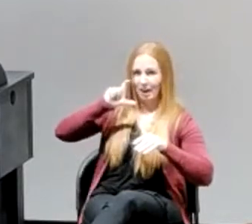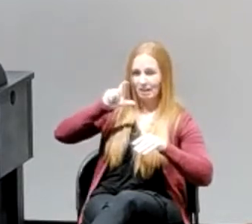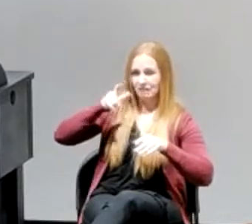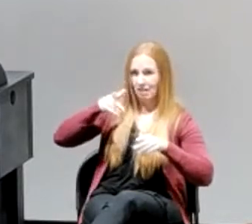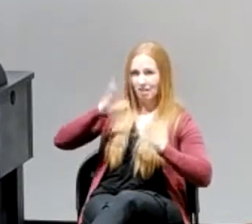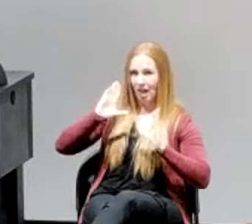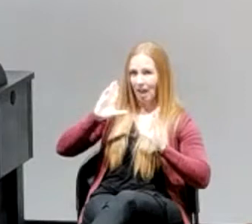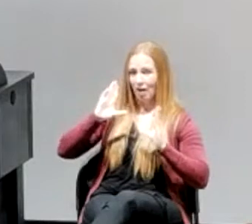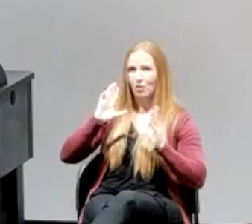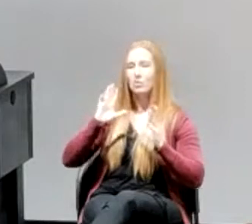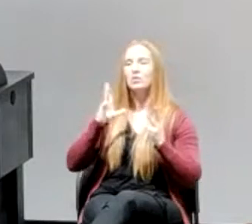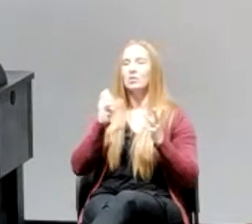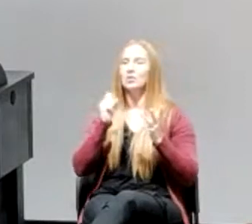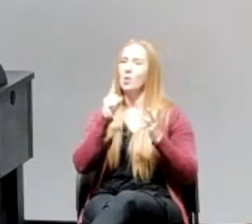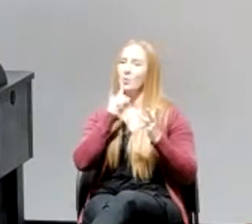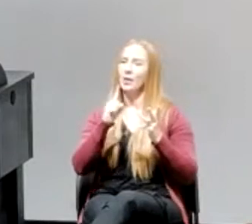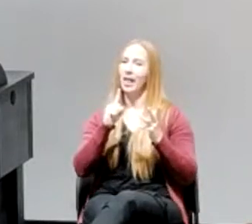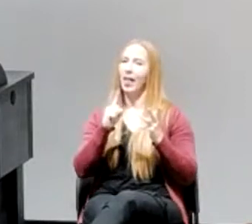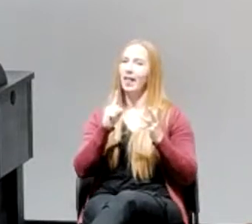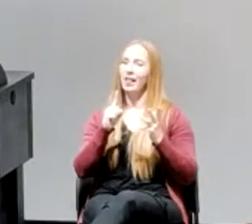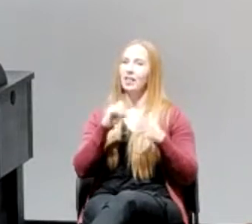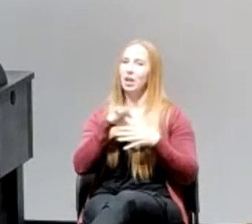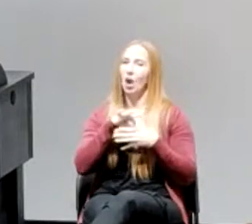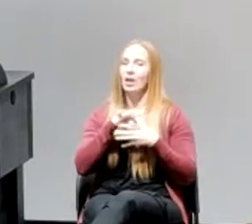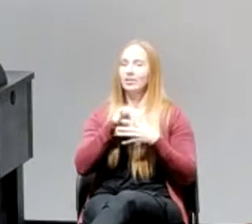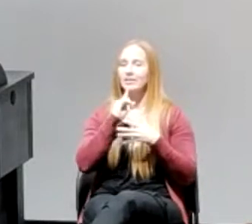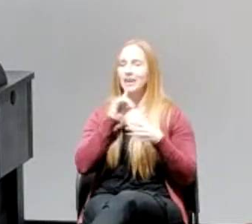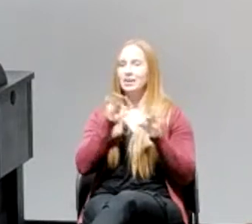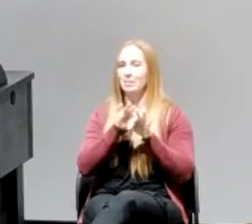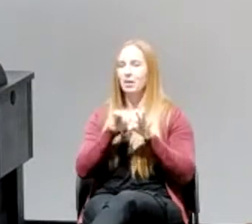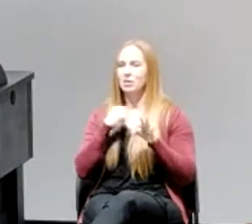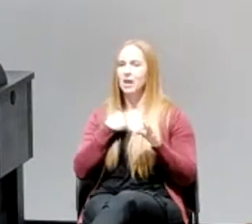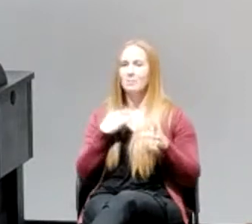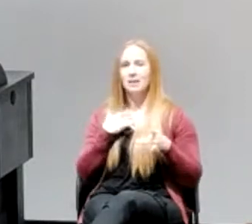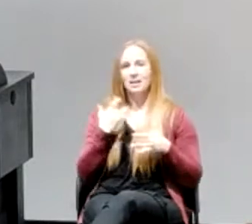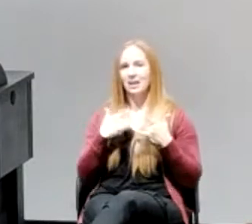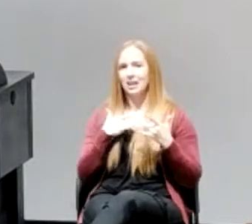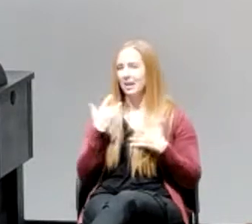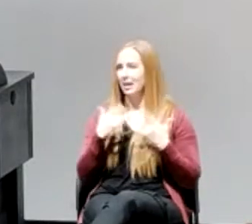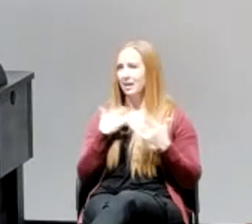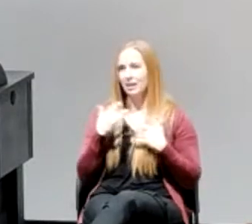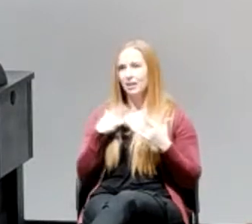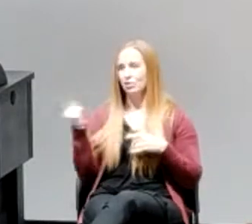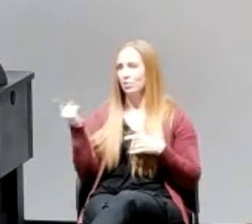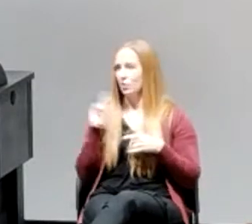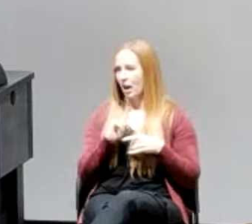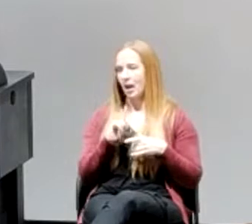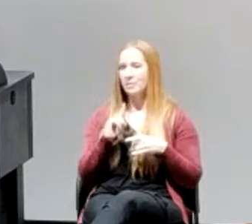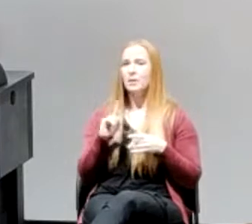Maybe one of the only times in history and thankfully it happened here. Twenty. You're still not able to drink yet, however.